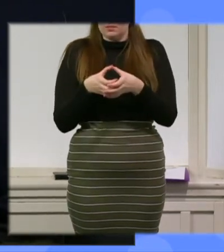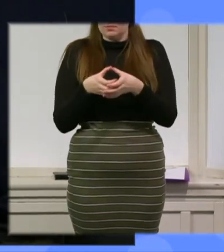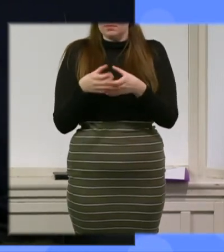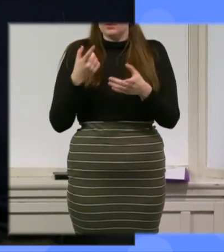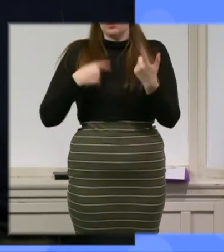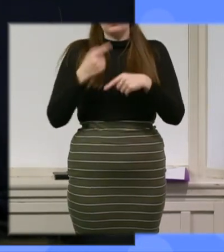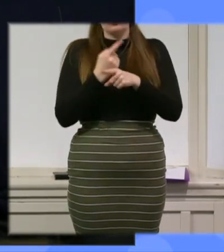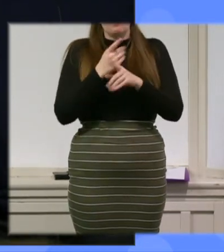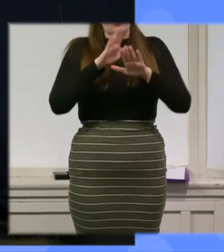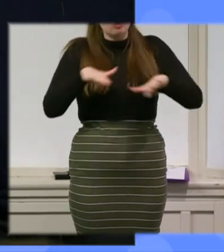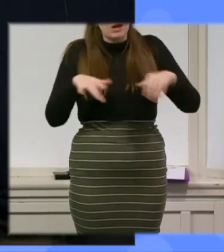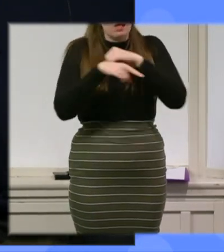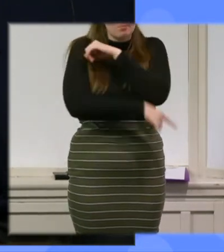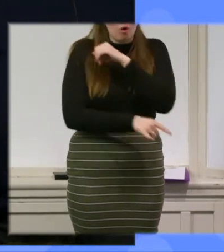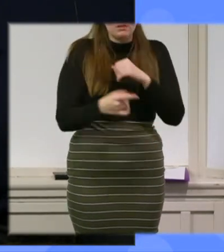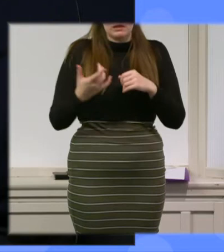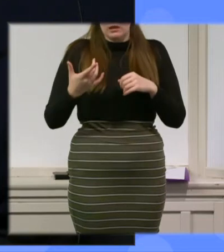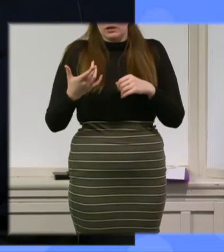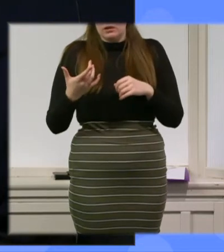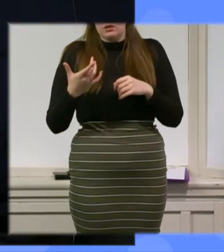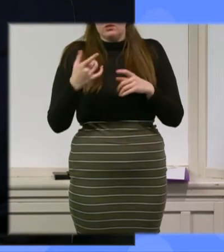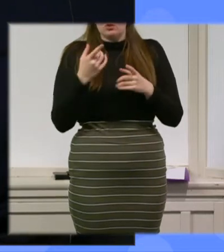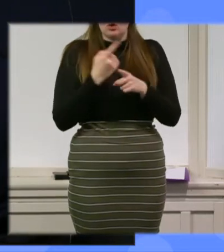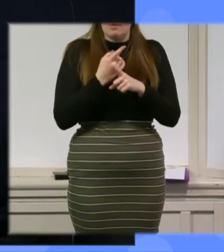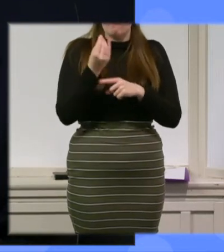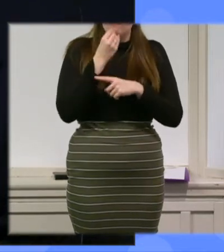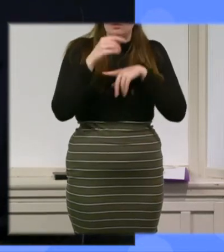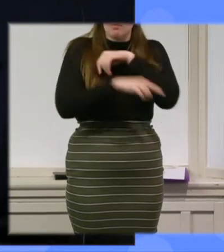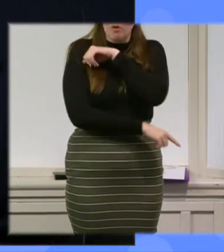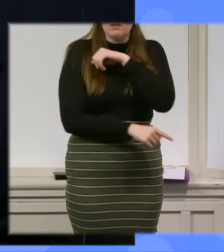poverty we talk about pain of poverty we talk about food poverty we talk about